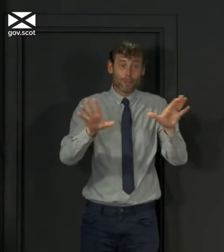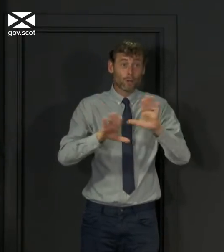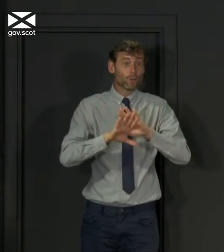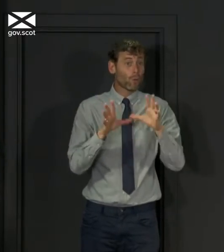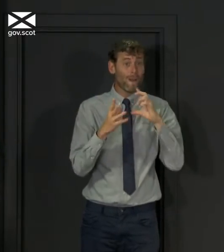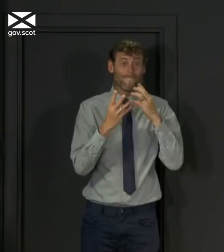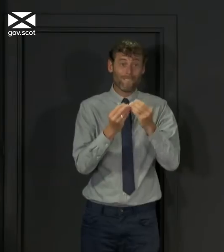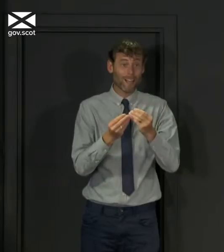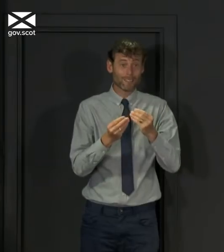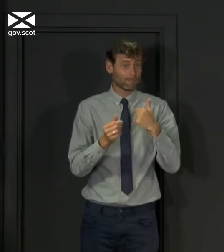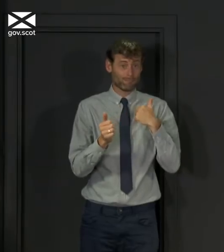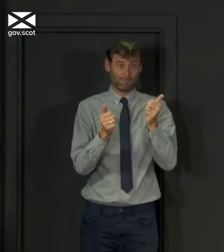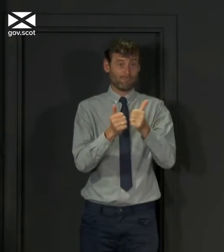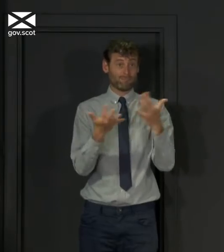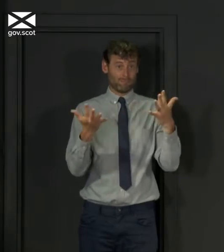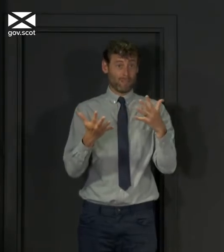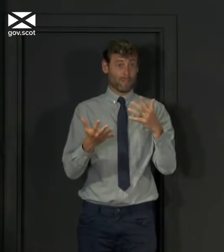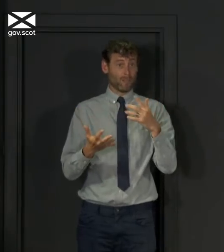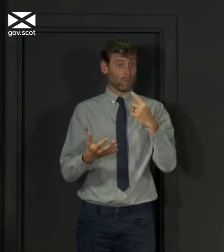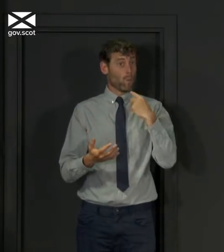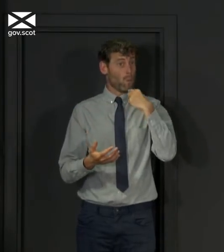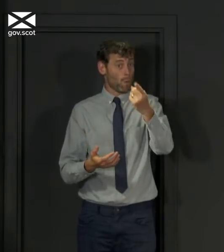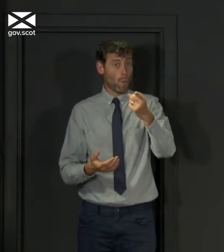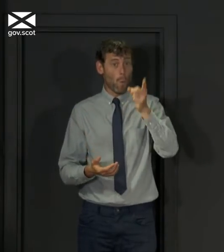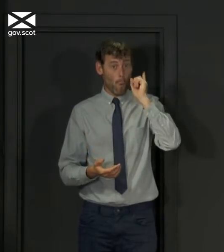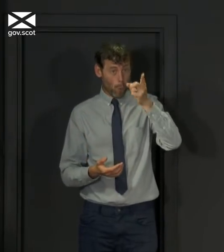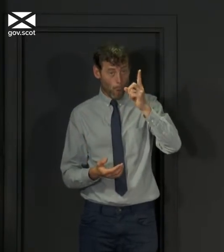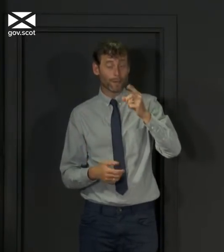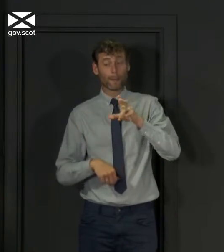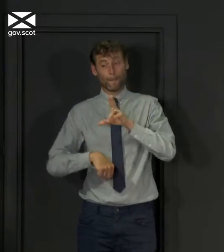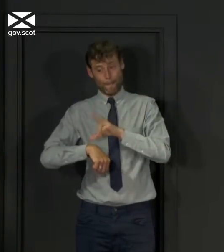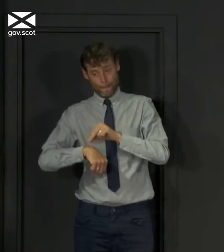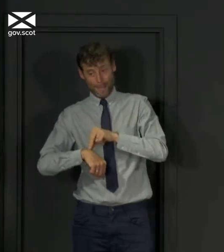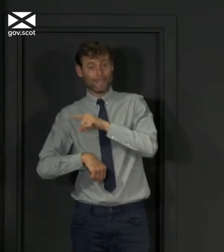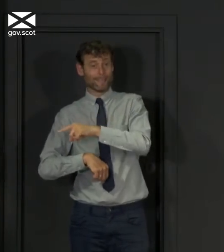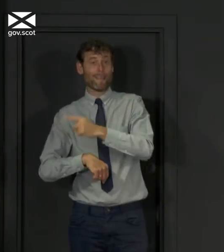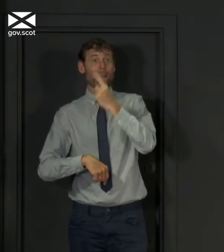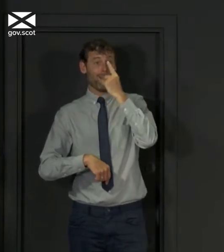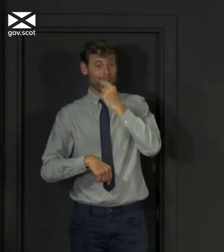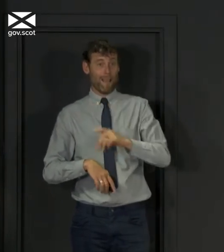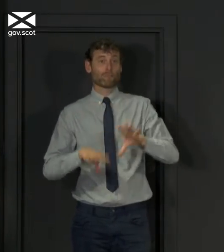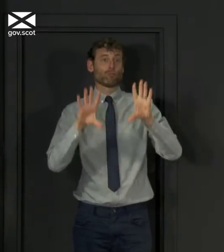against them and there are legal enforcement powers, as I said in my opening remarks. So